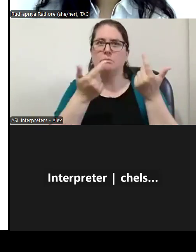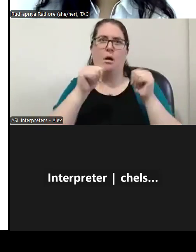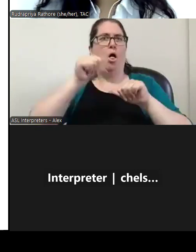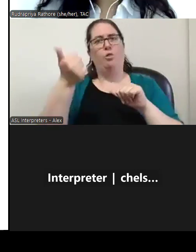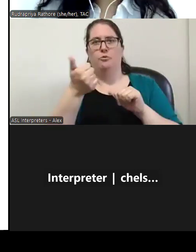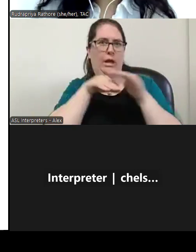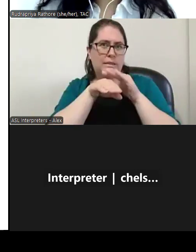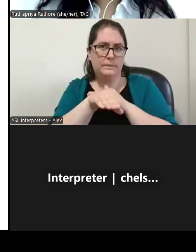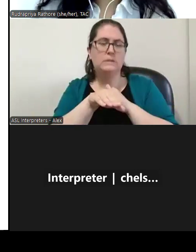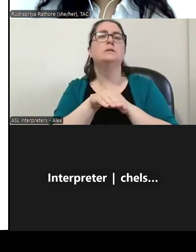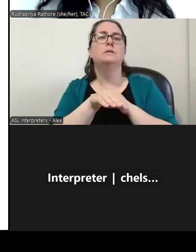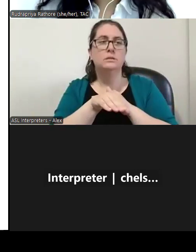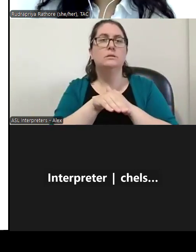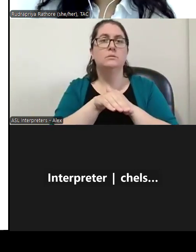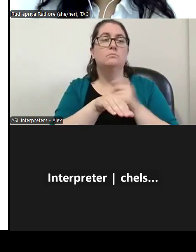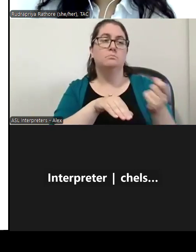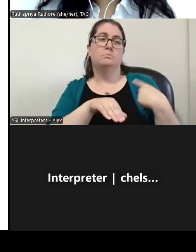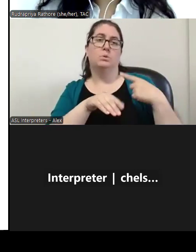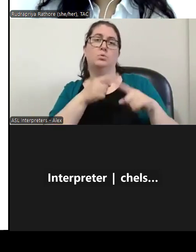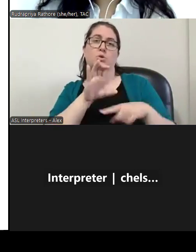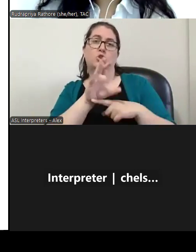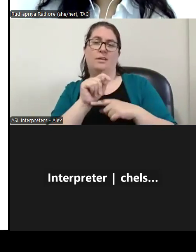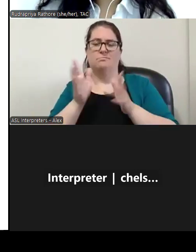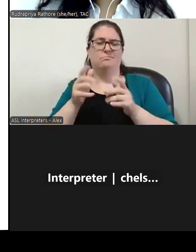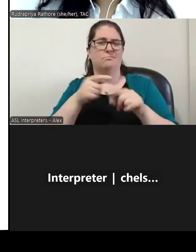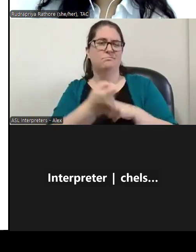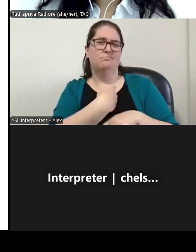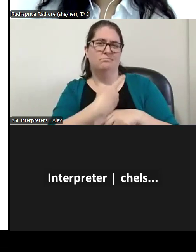um you can message us in the chat um and we will do our best to provide